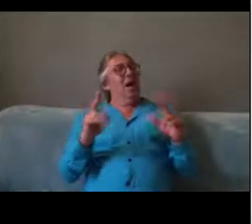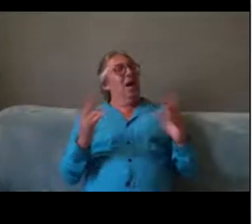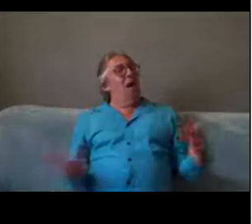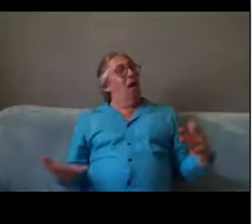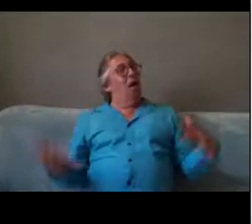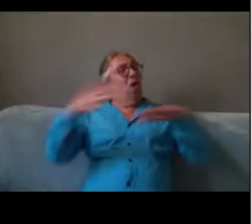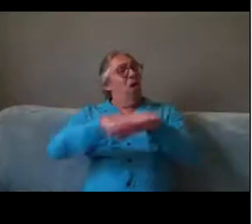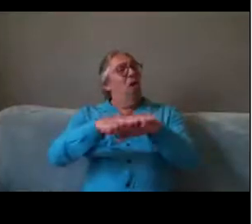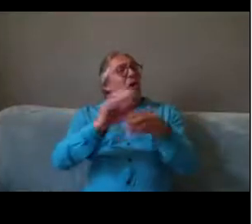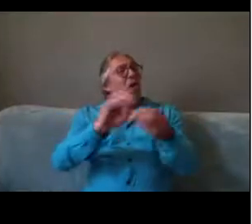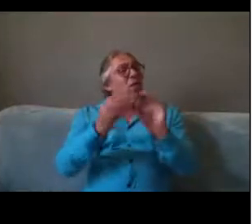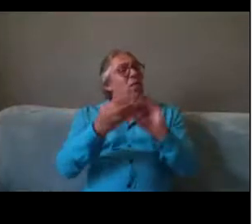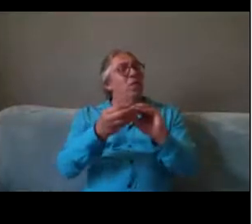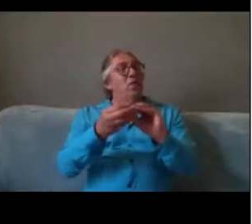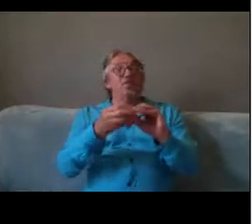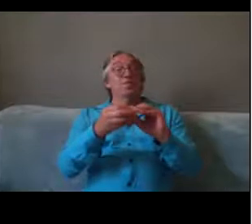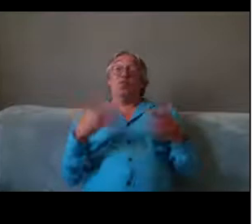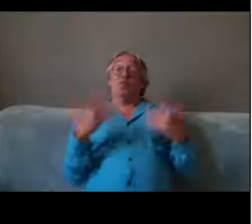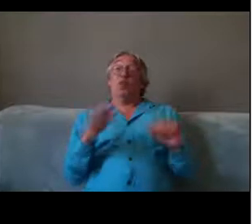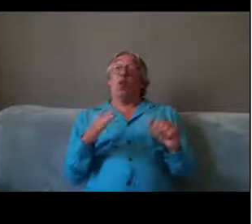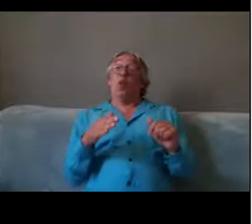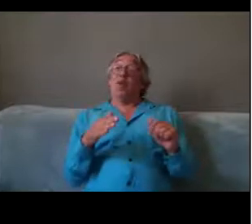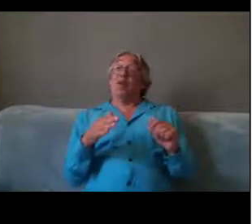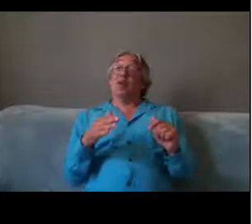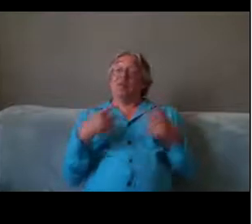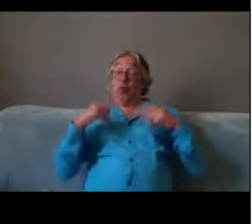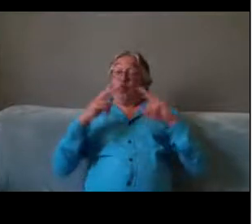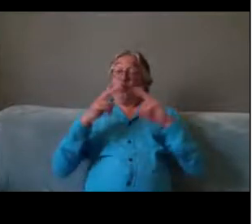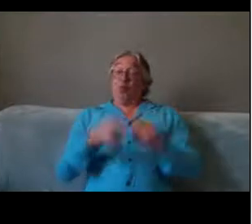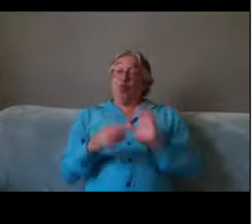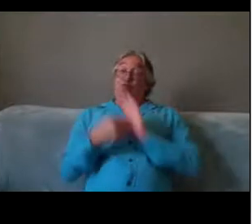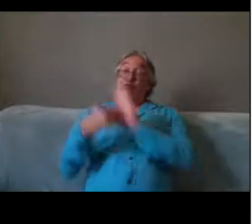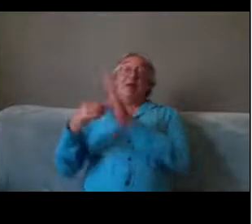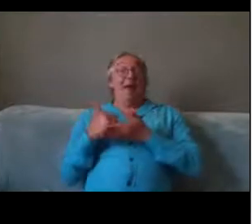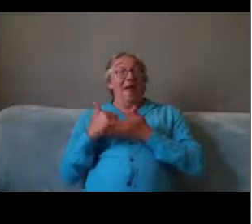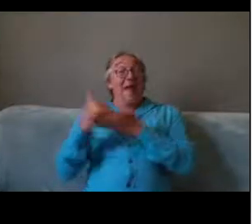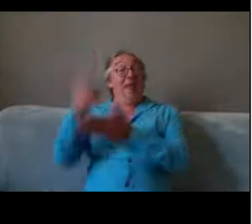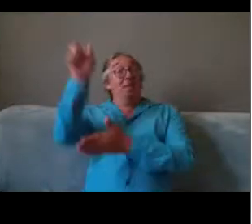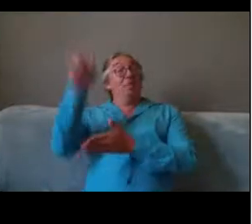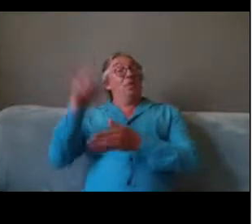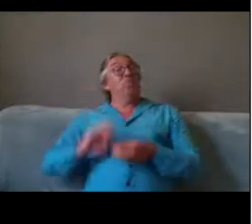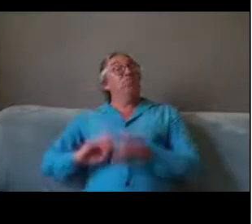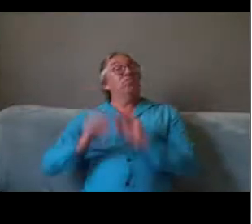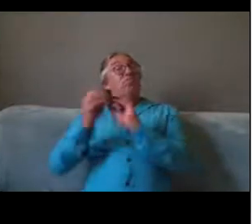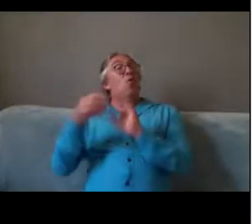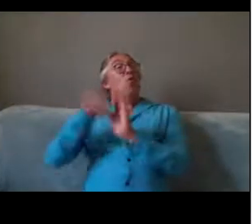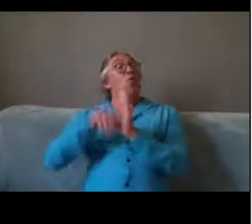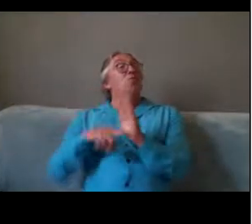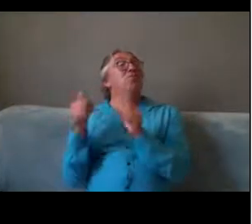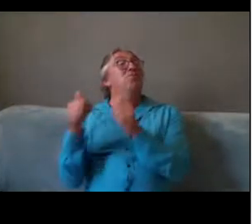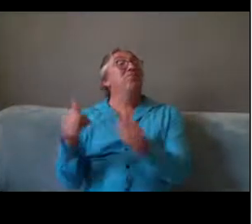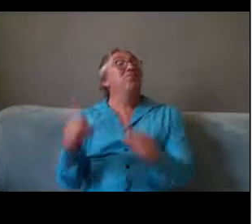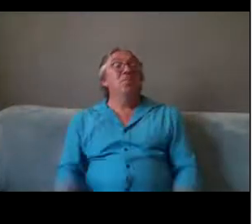And we want to tackle this as a European problem and find European solution, collaborating with partners.